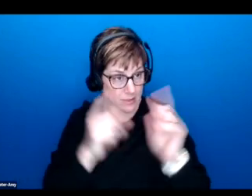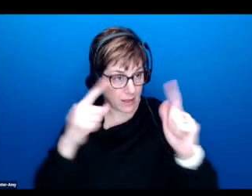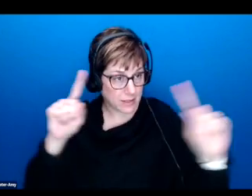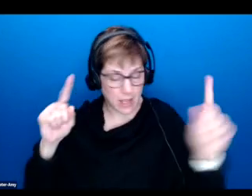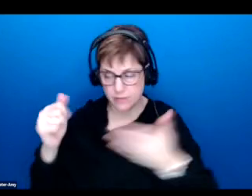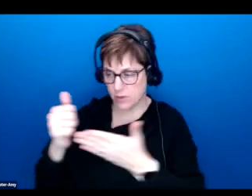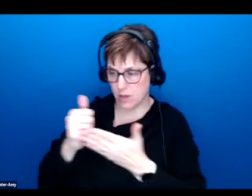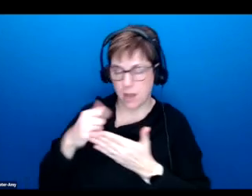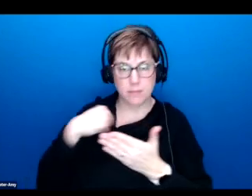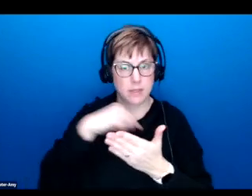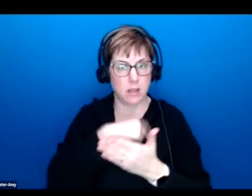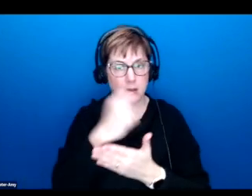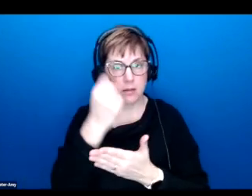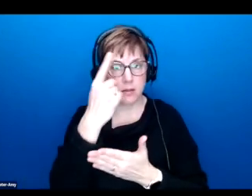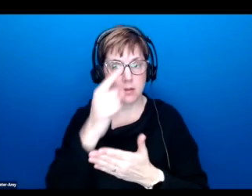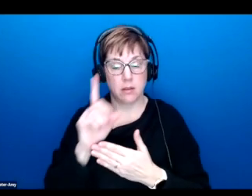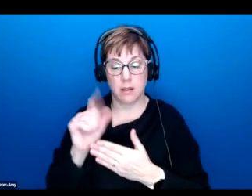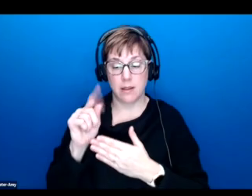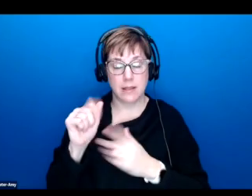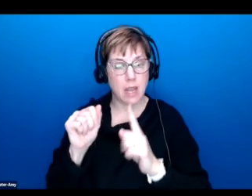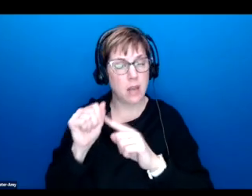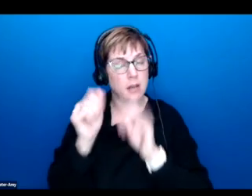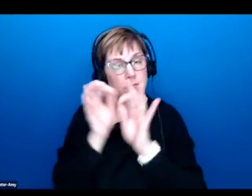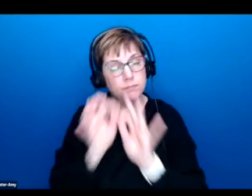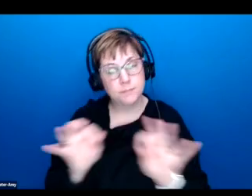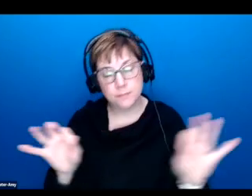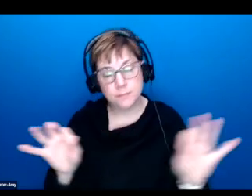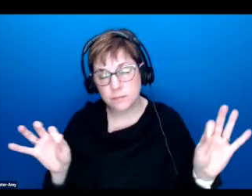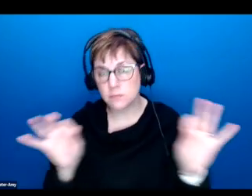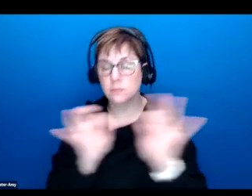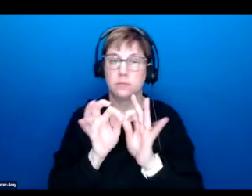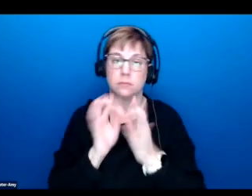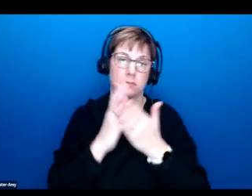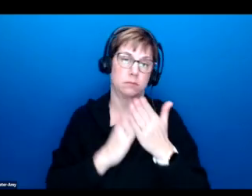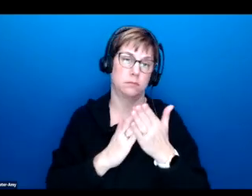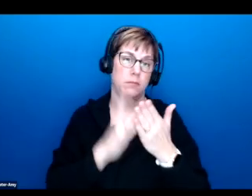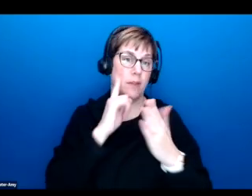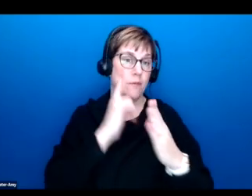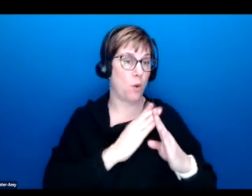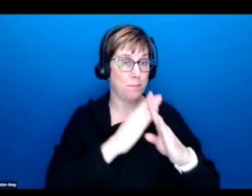And so data is a really critical piece of addressing barriers to care and addressing